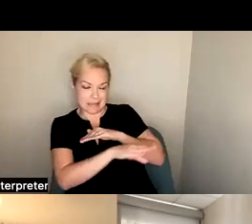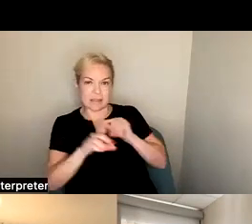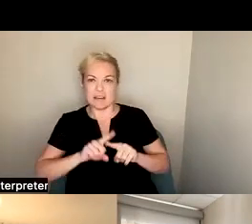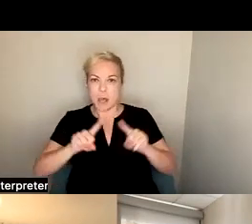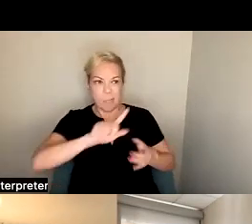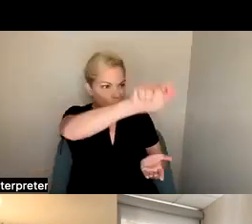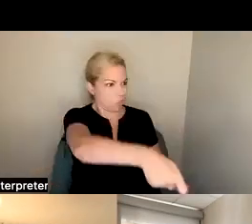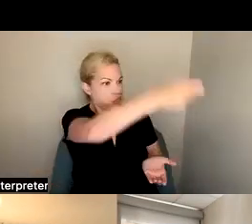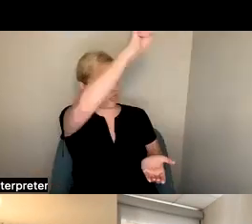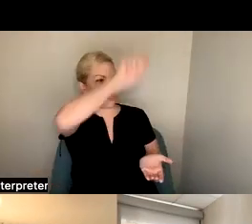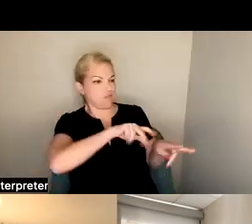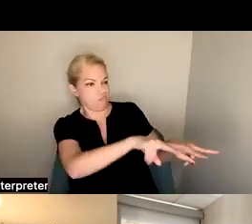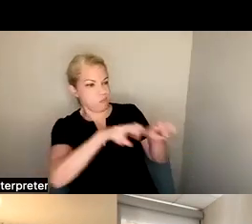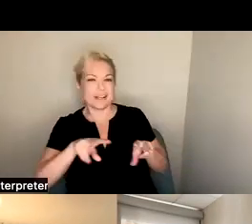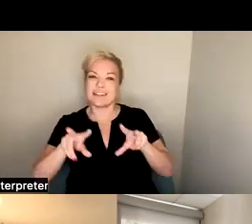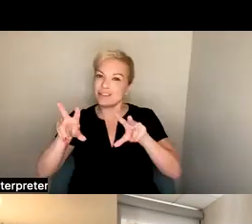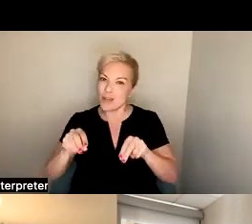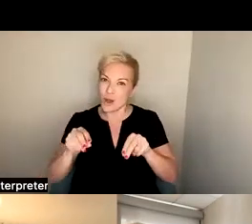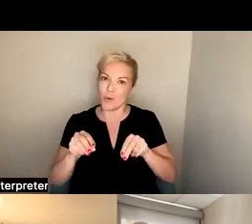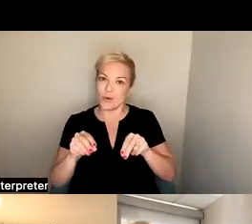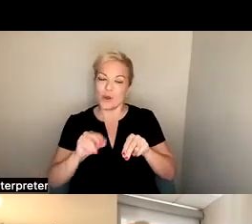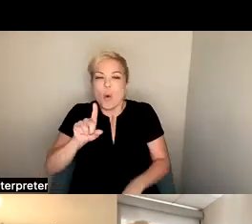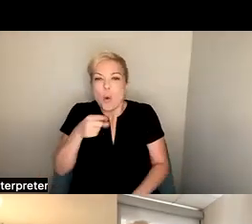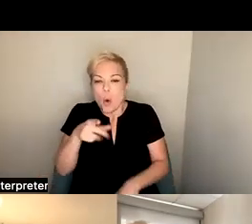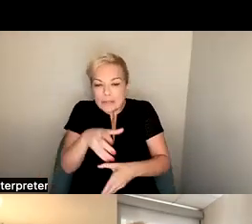you left the dish clean, and you always left something for the future generations.